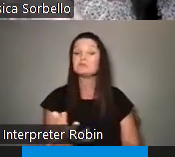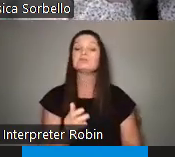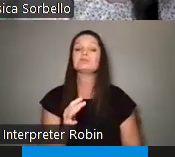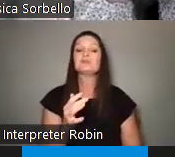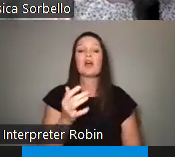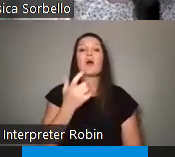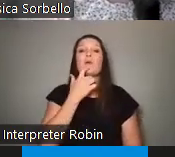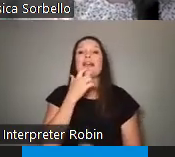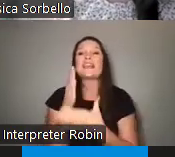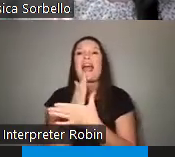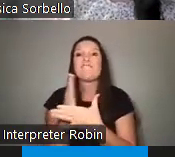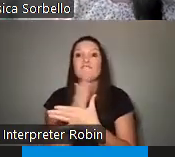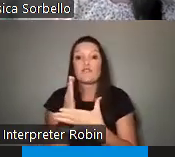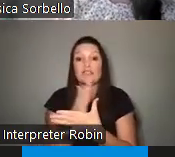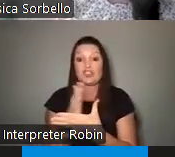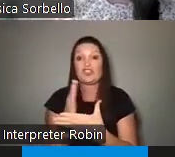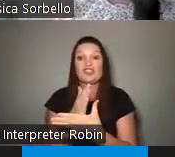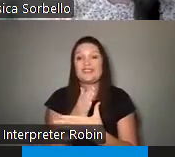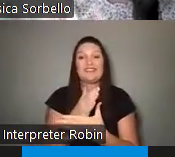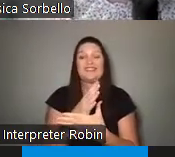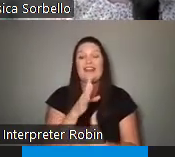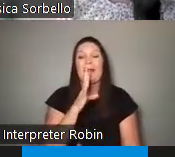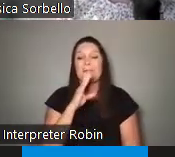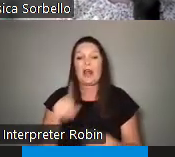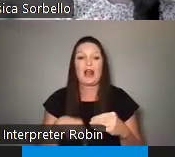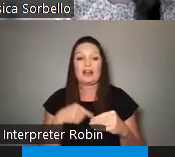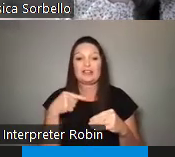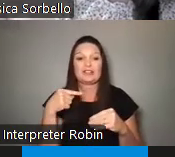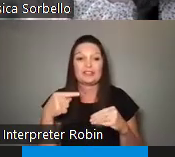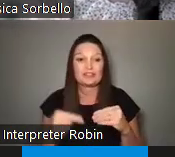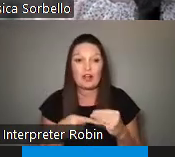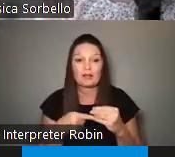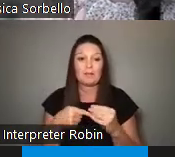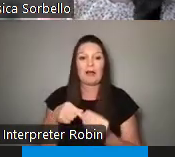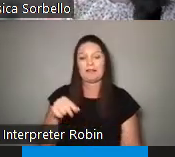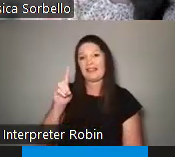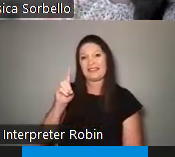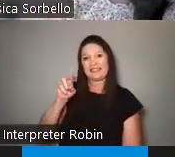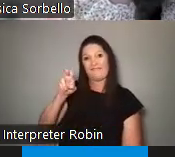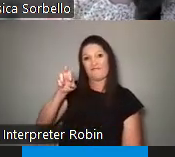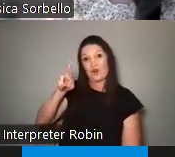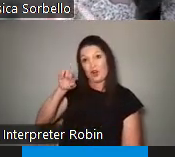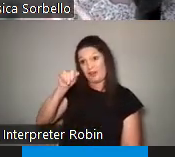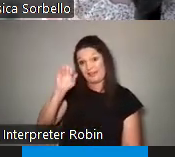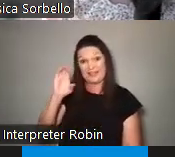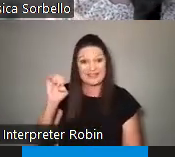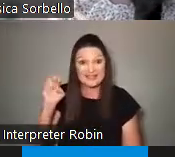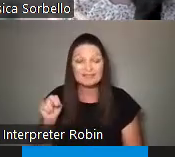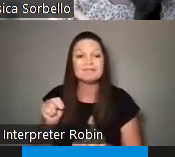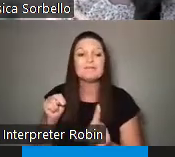neuro diverge and when I am talking about worse day I'm not talking about any sort of mental health crisis. Again,